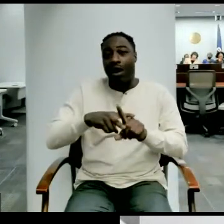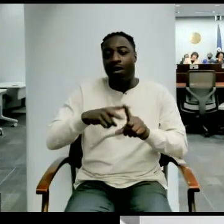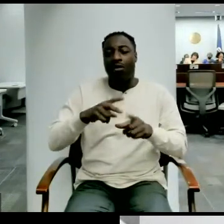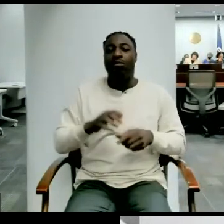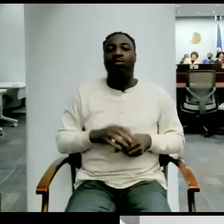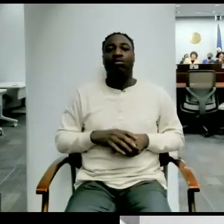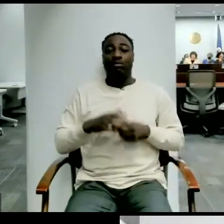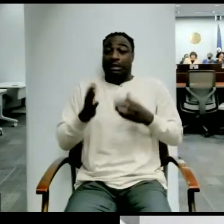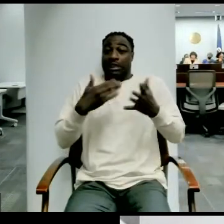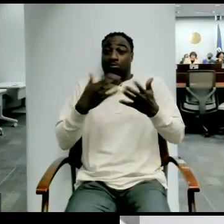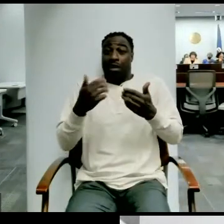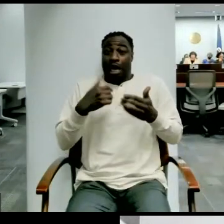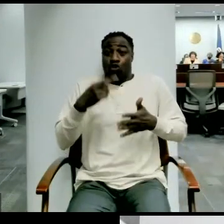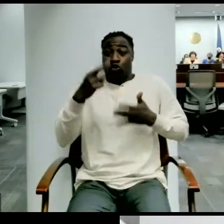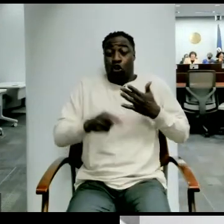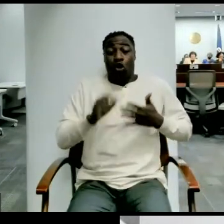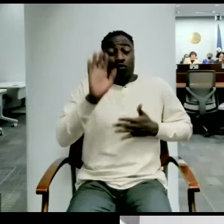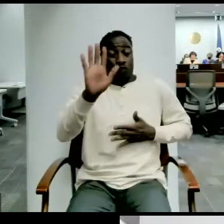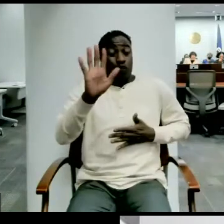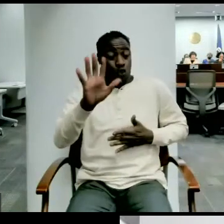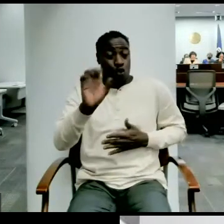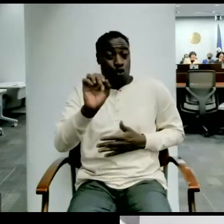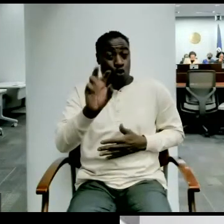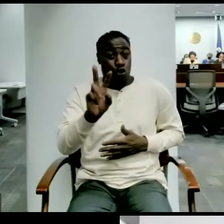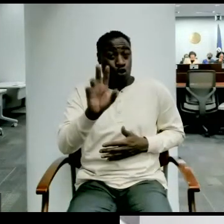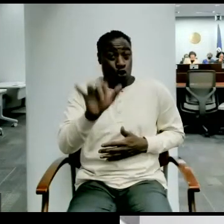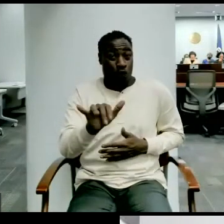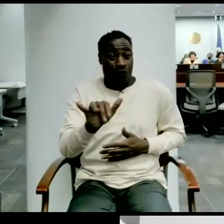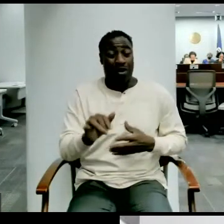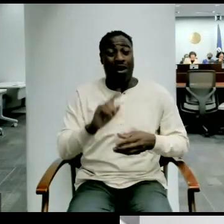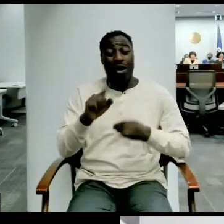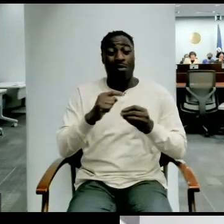which are pretty shocking about the extent of age discrimination in it the